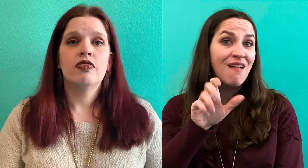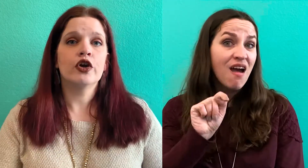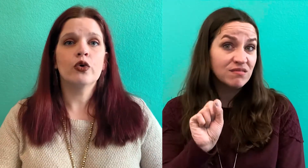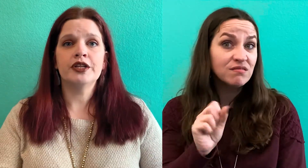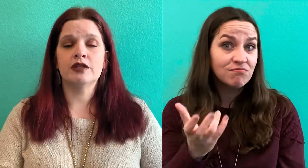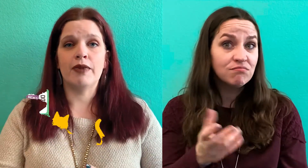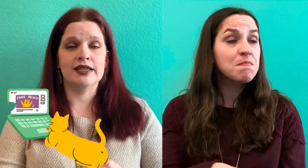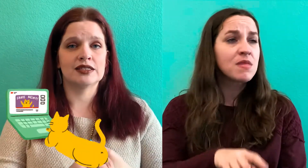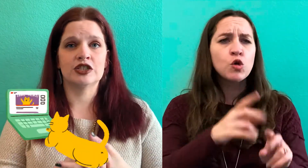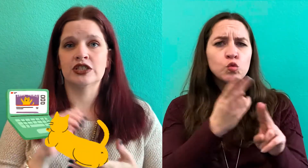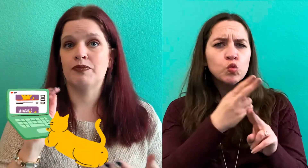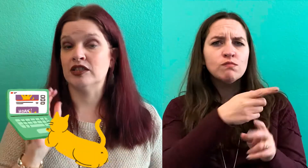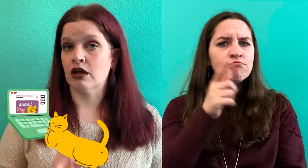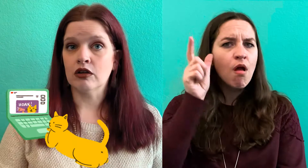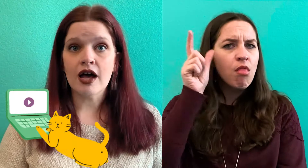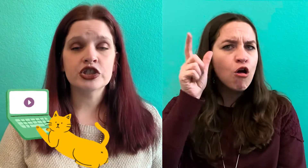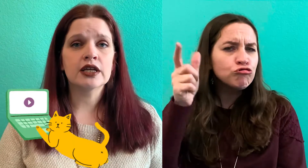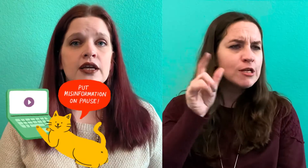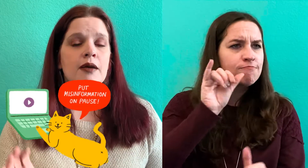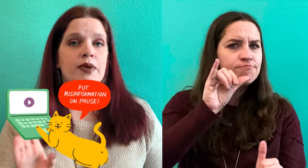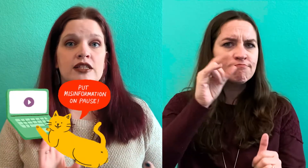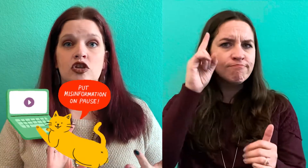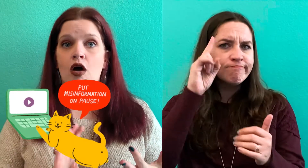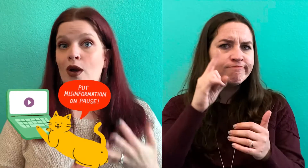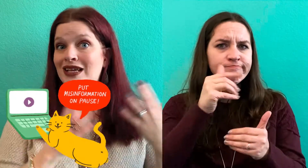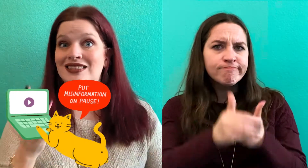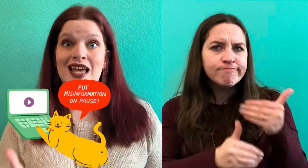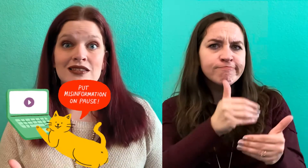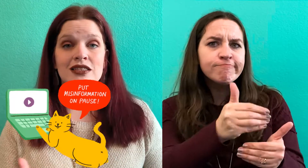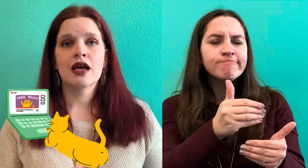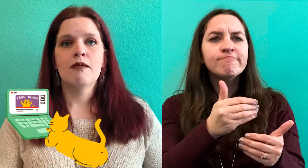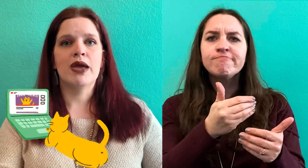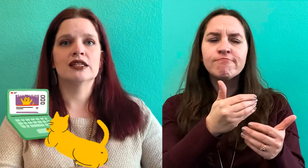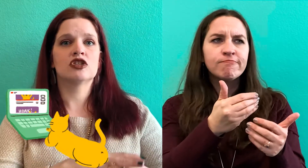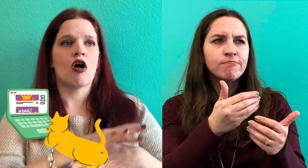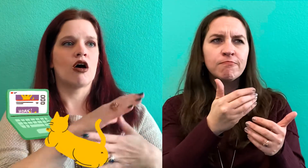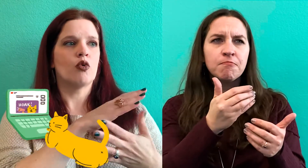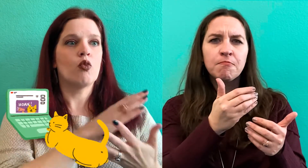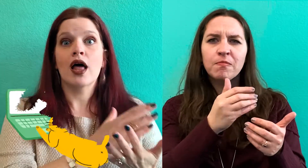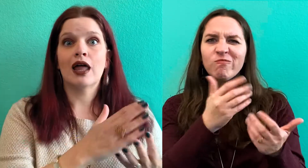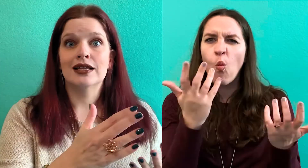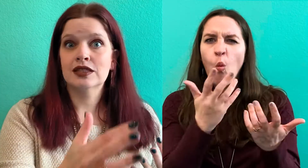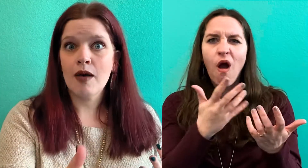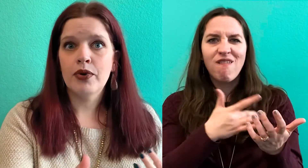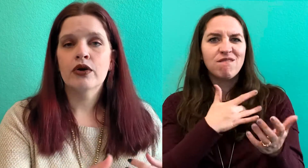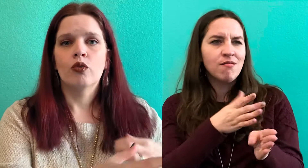They're going to make decisions based on logic, based on what makes sense, based on what lines up, what fits, that's